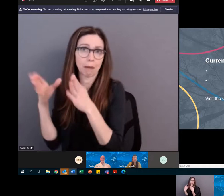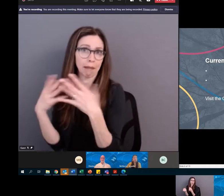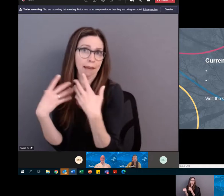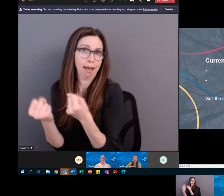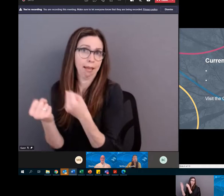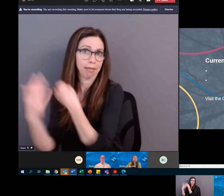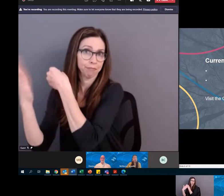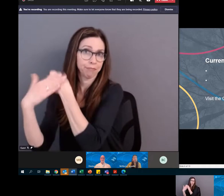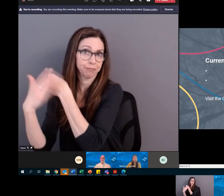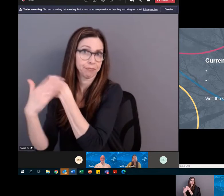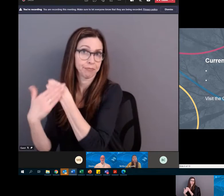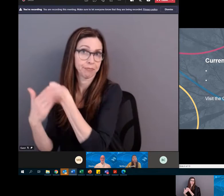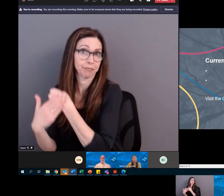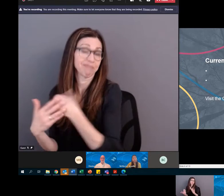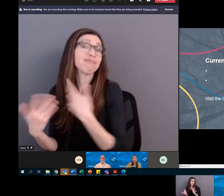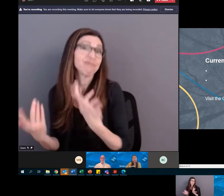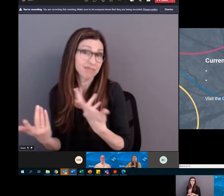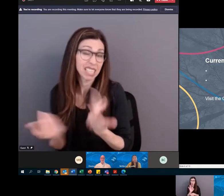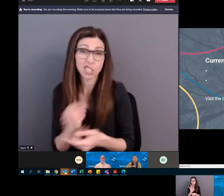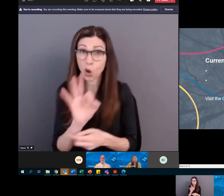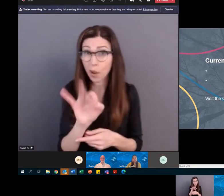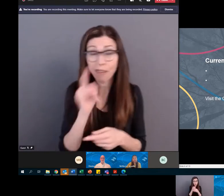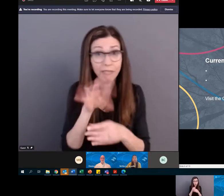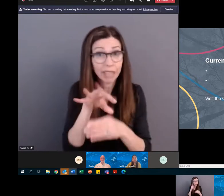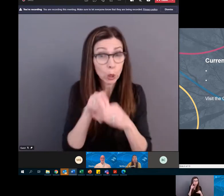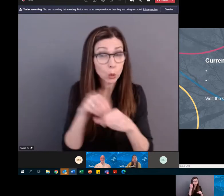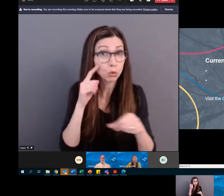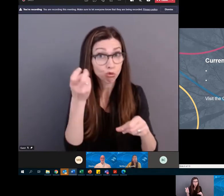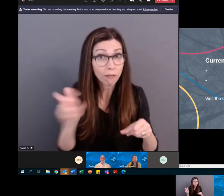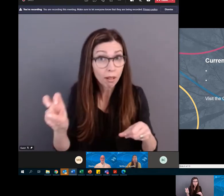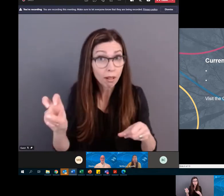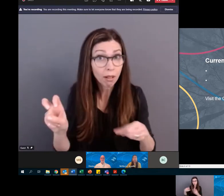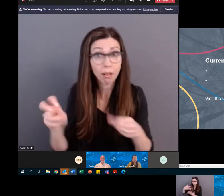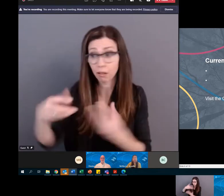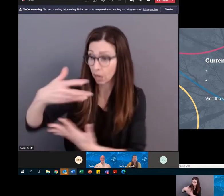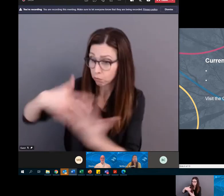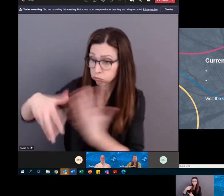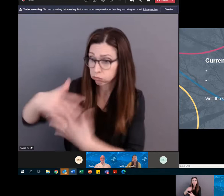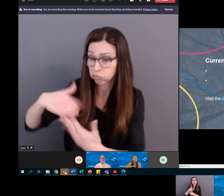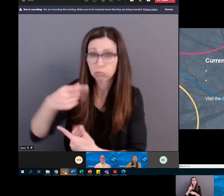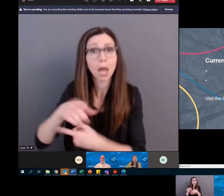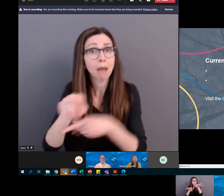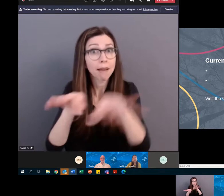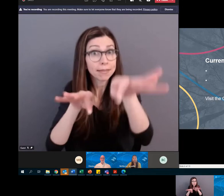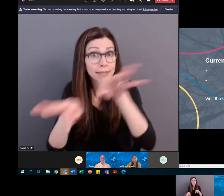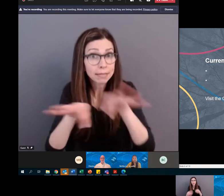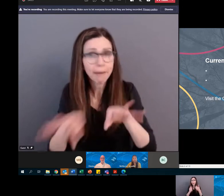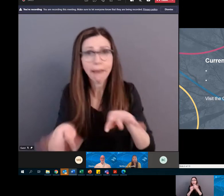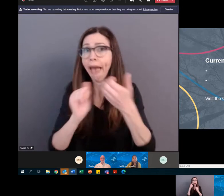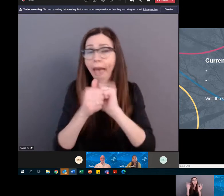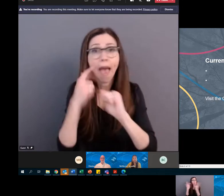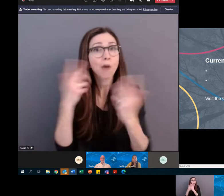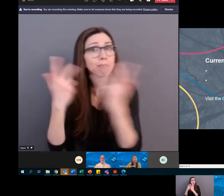project involves travel or public interactions in any way, make sure you describe how you're adhering to national and provincial